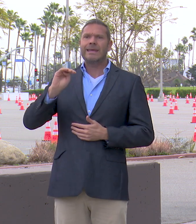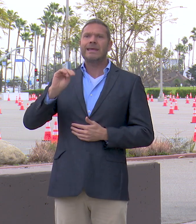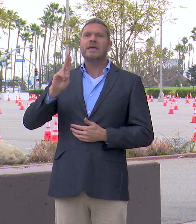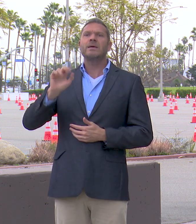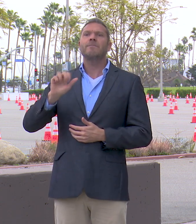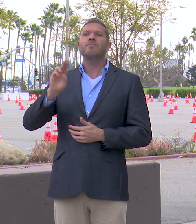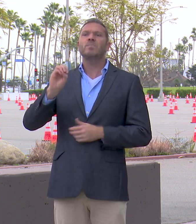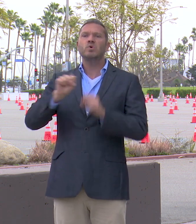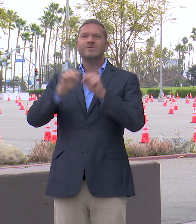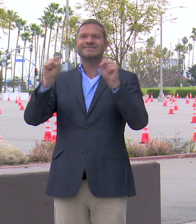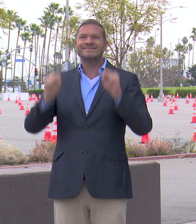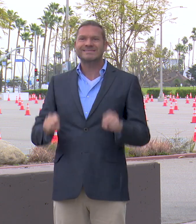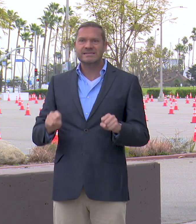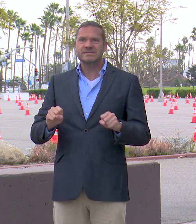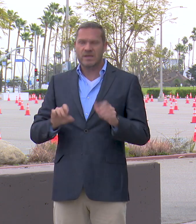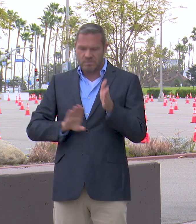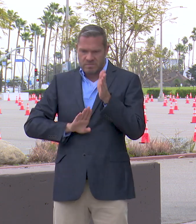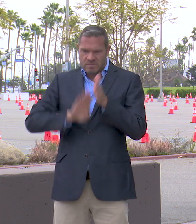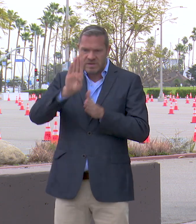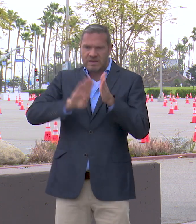It's totally normal.